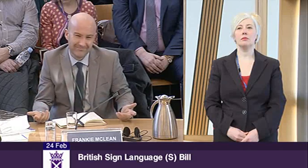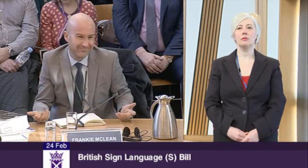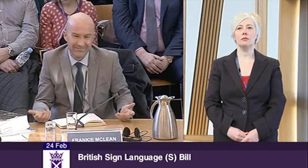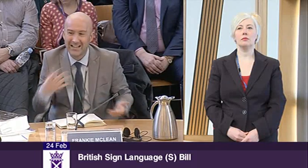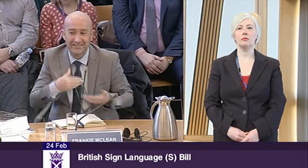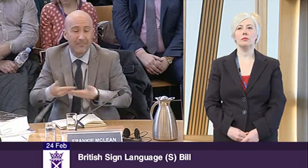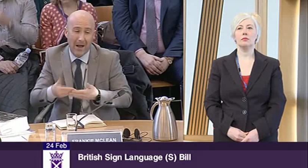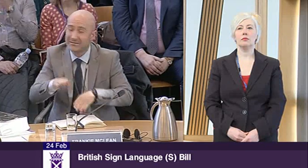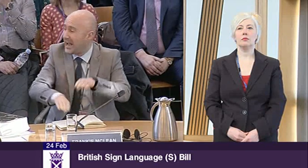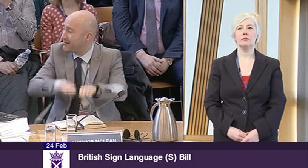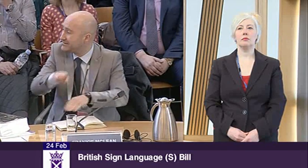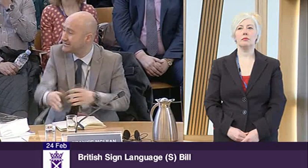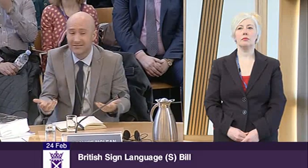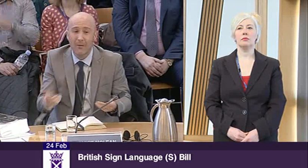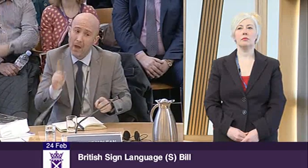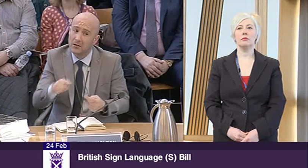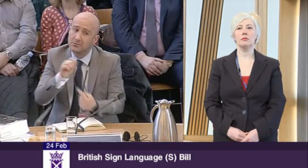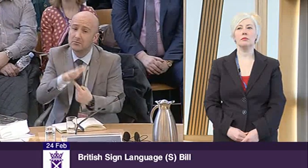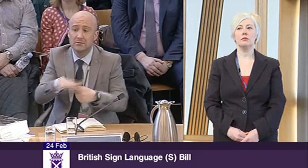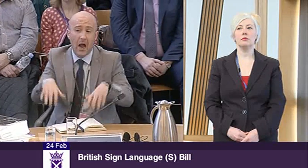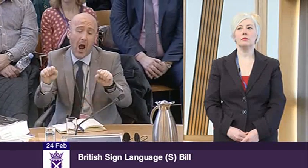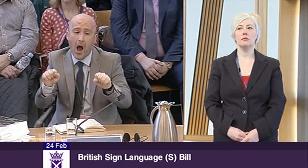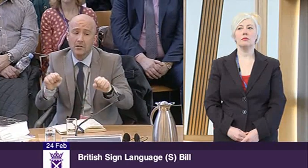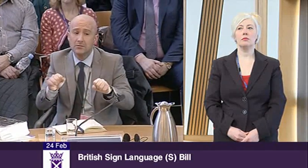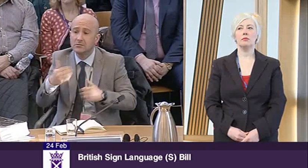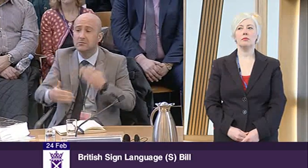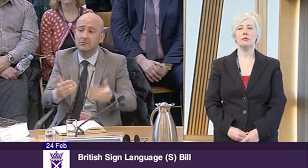first step to get something on the statute book.